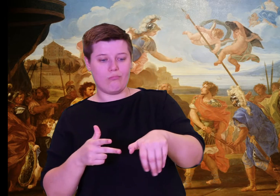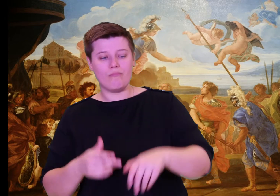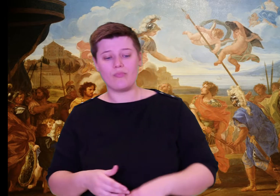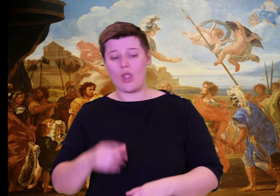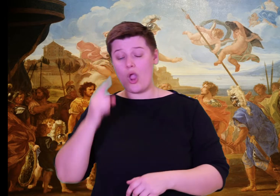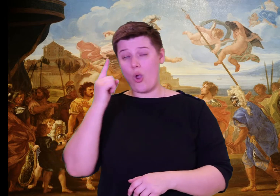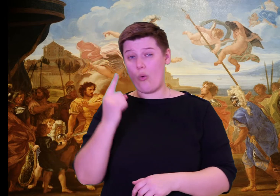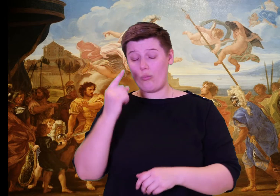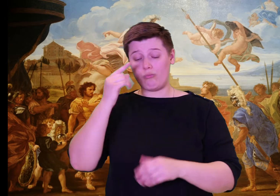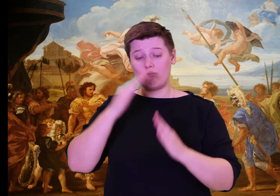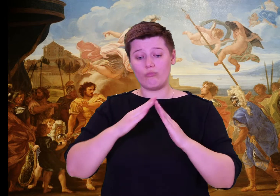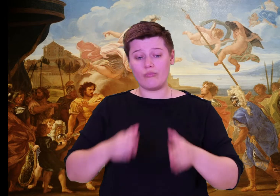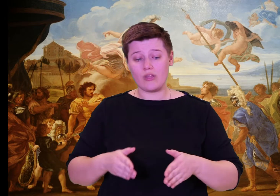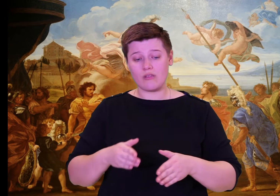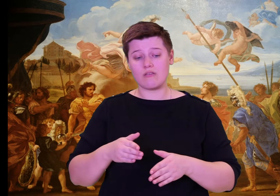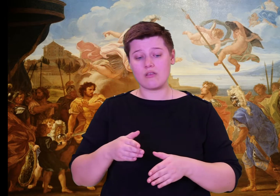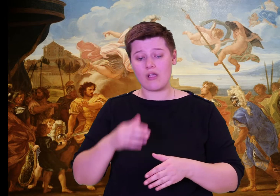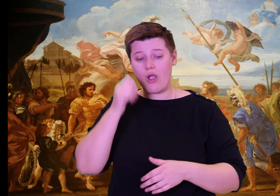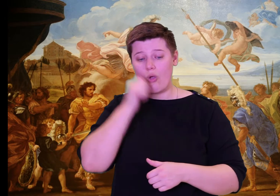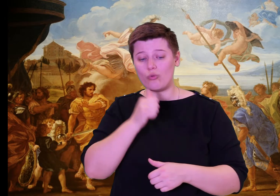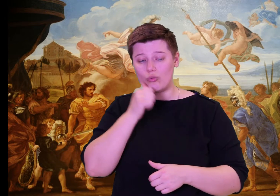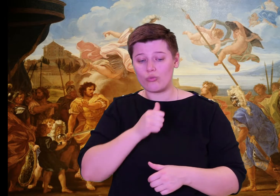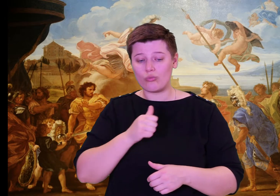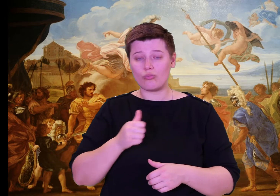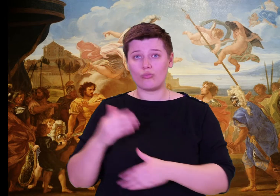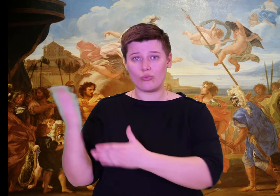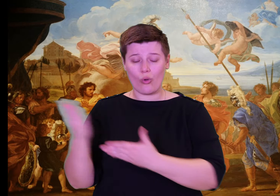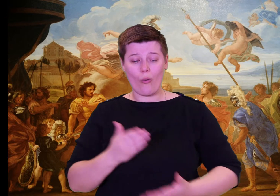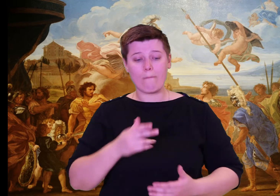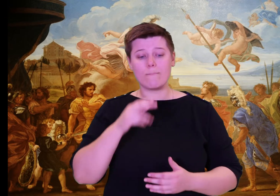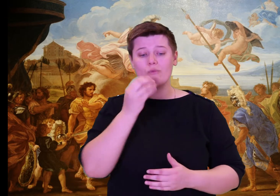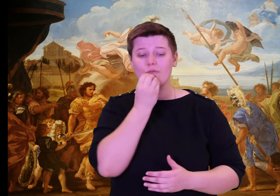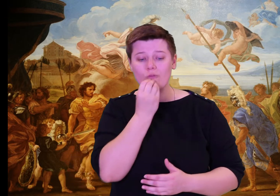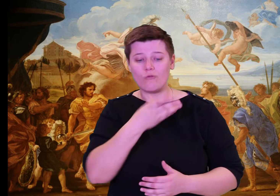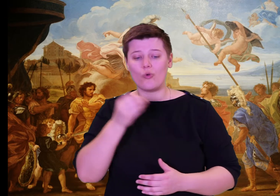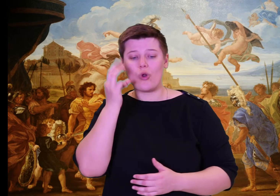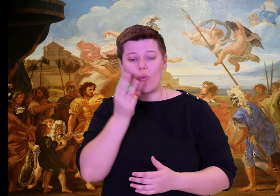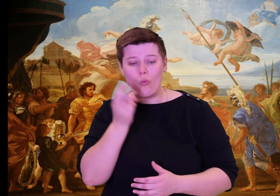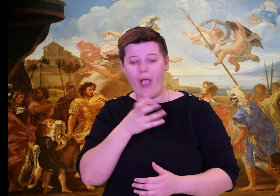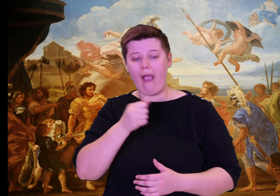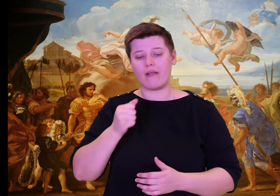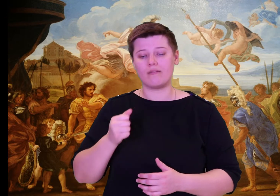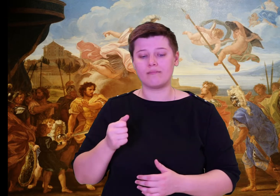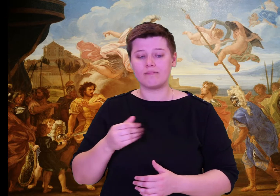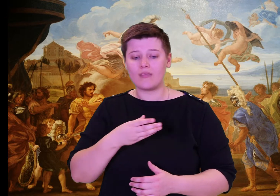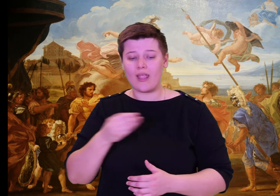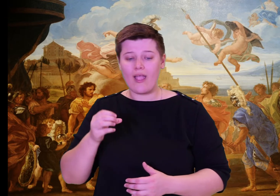sons and sons-in-law inside his own magnificent great hall. When early dawn